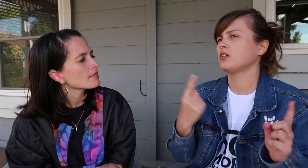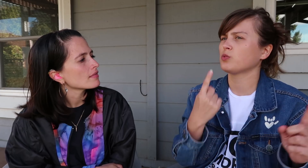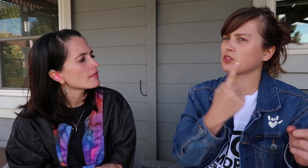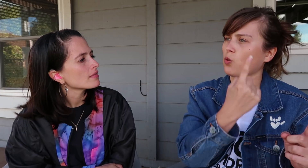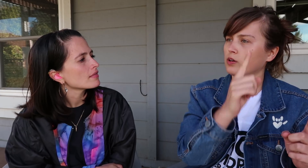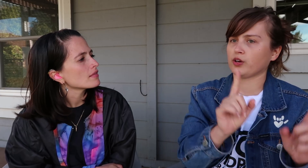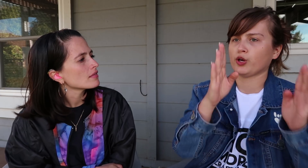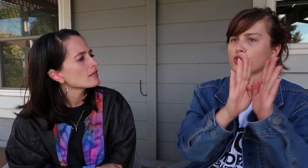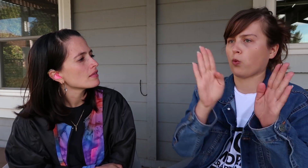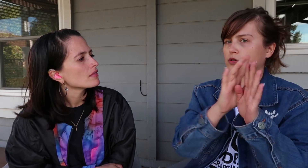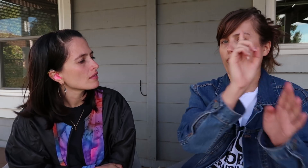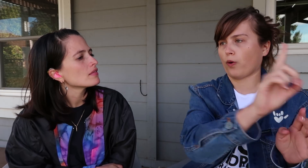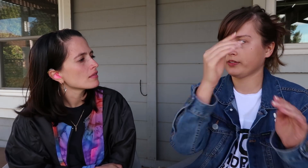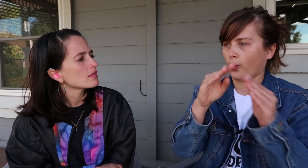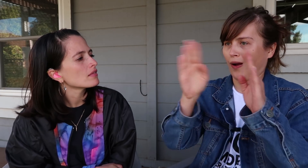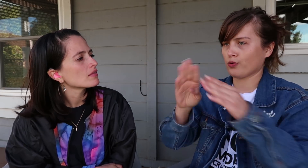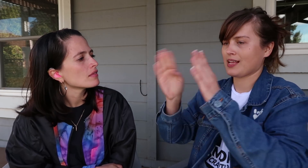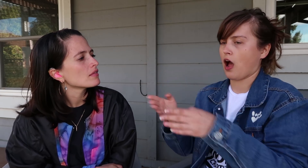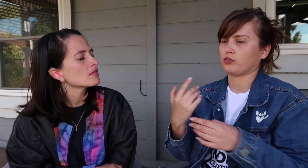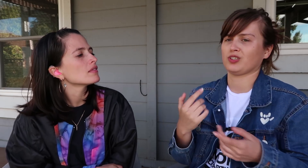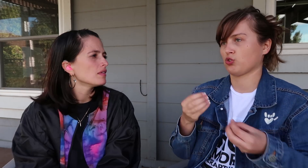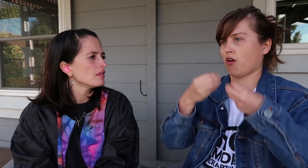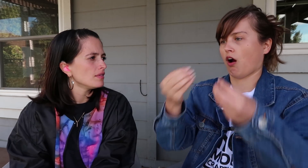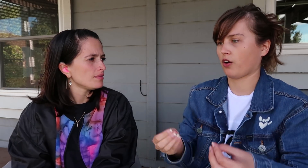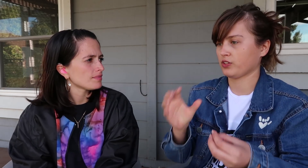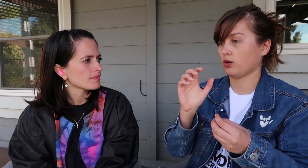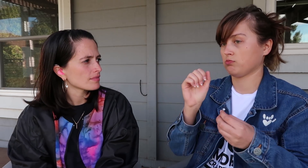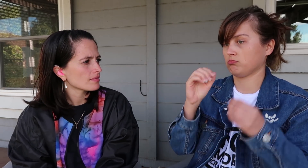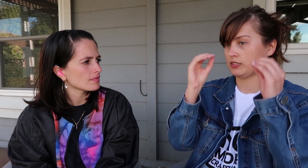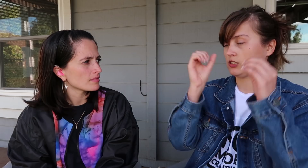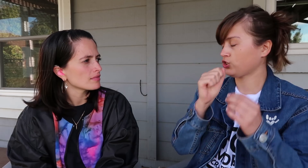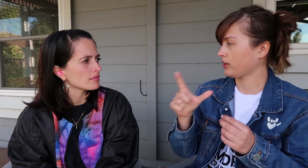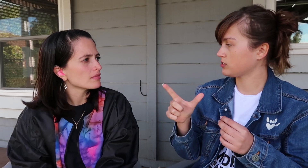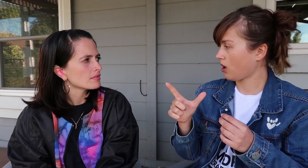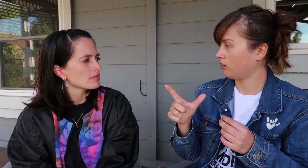They were going door-to-door and offering to teach ASL.